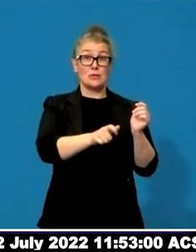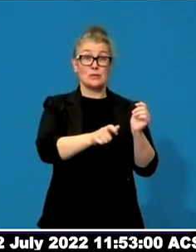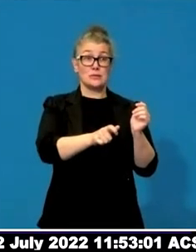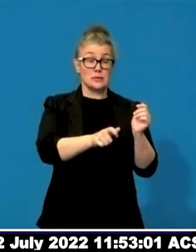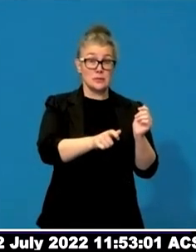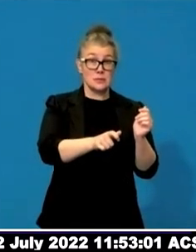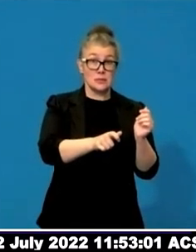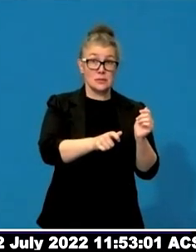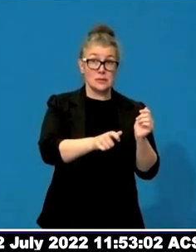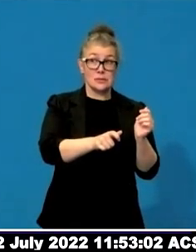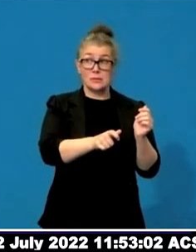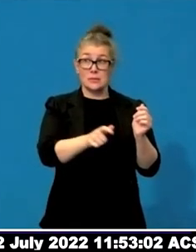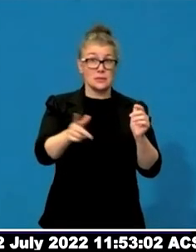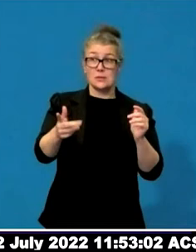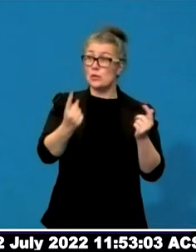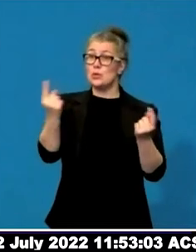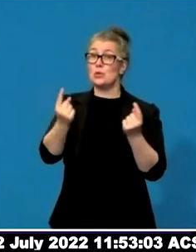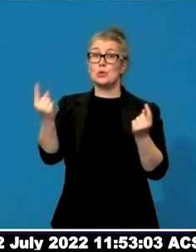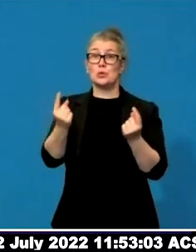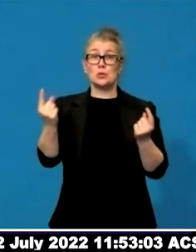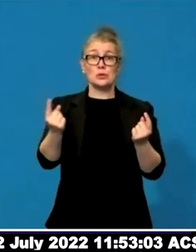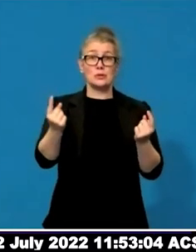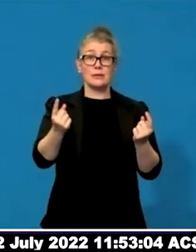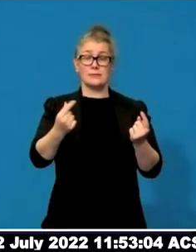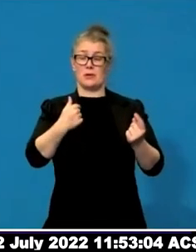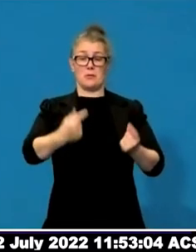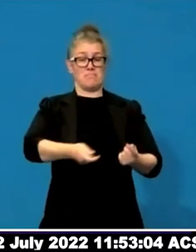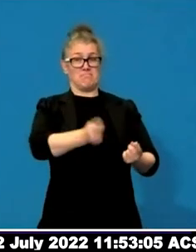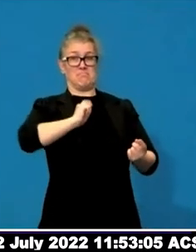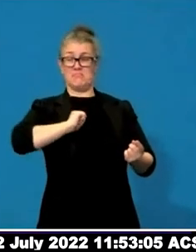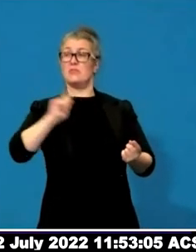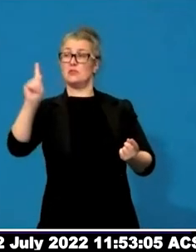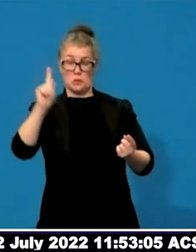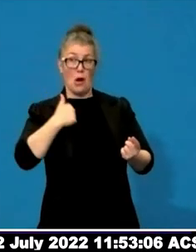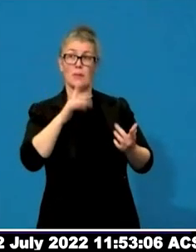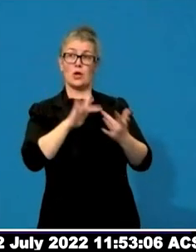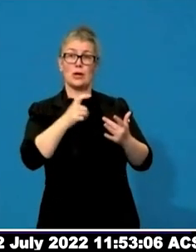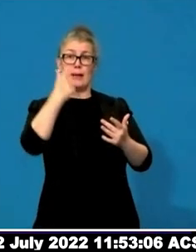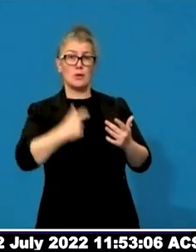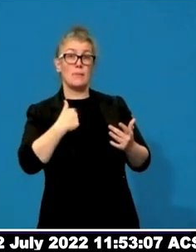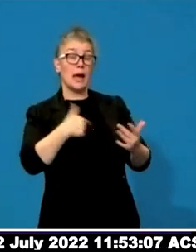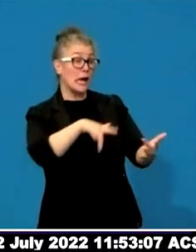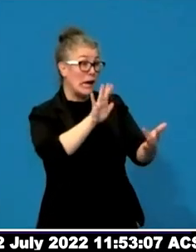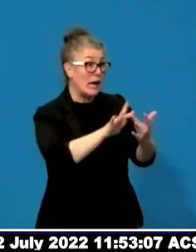because your name is not written down on this person's file or case."